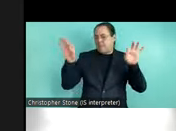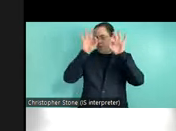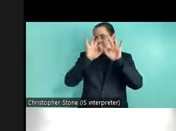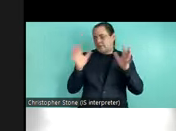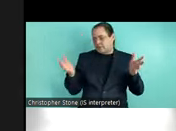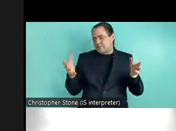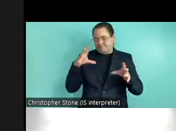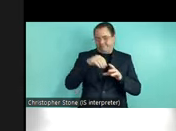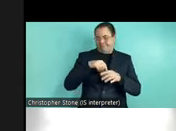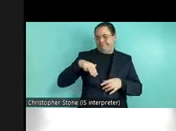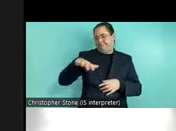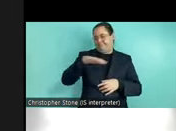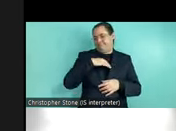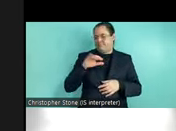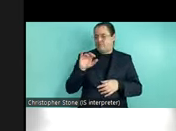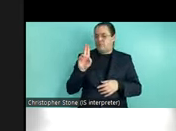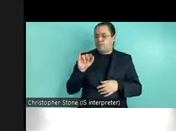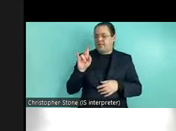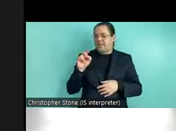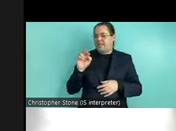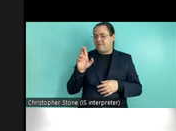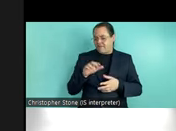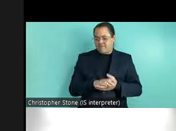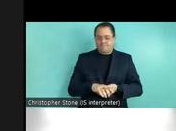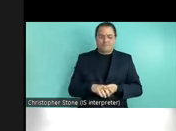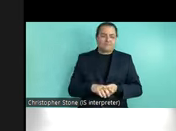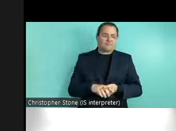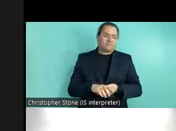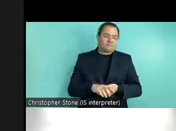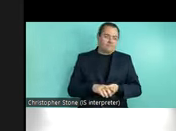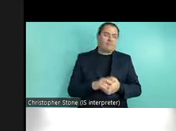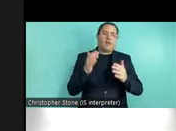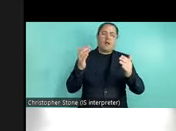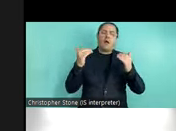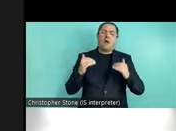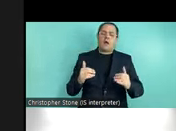business disability, Nigeria business its ability, that's work. And this is a very very